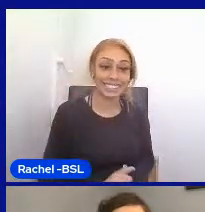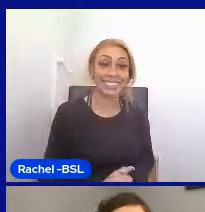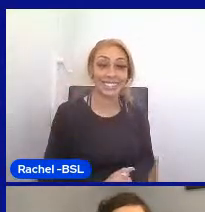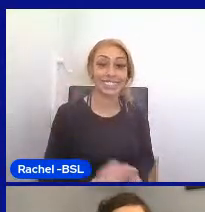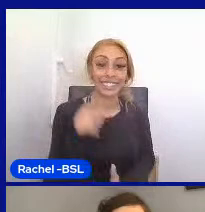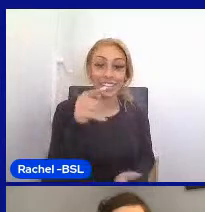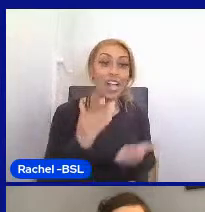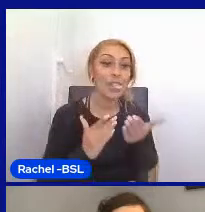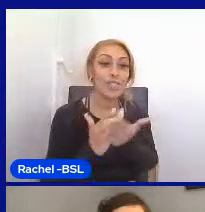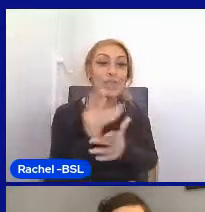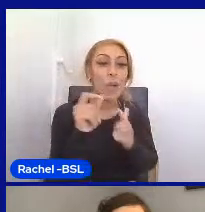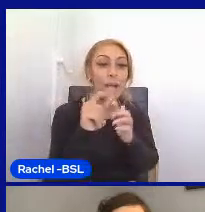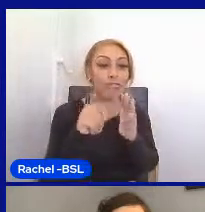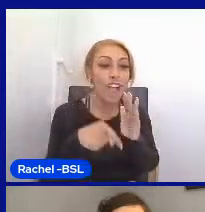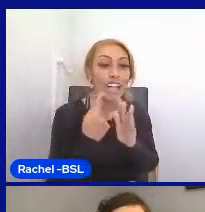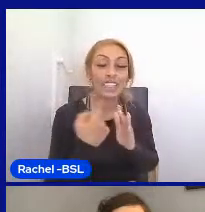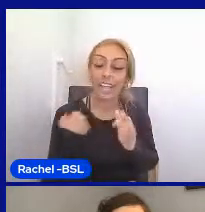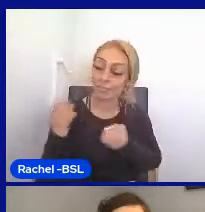Through this project we were able to